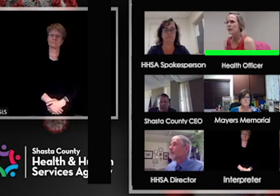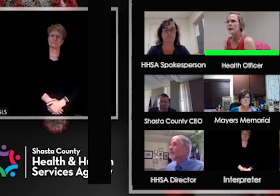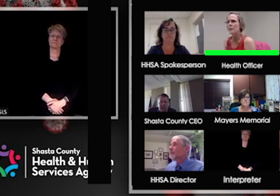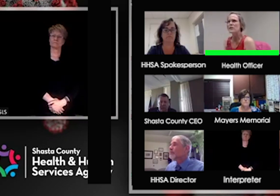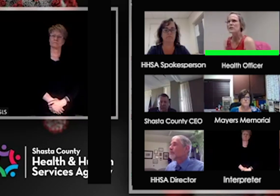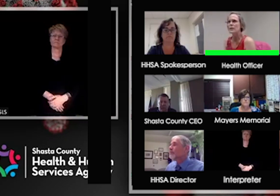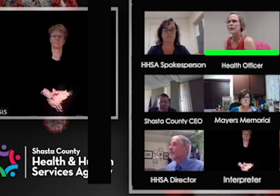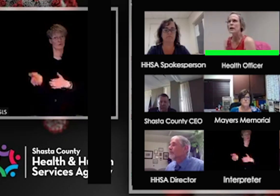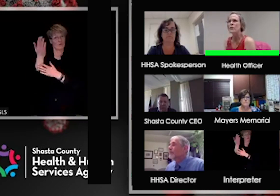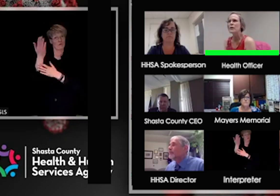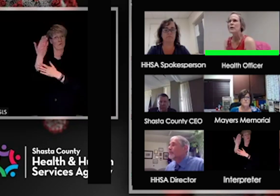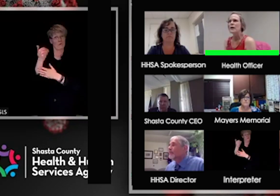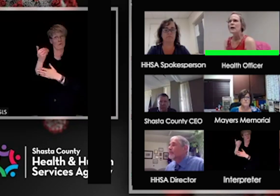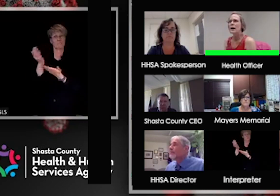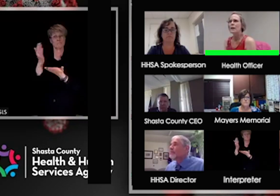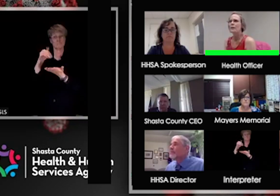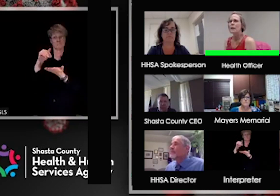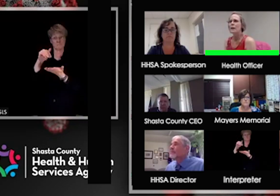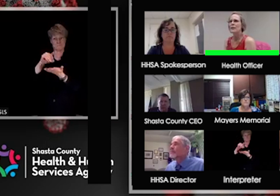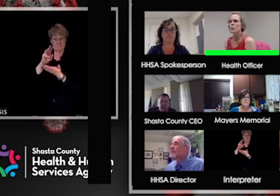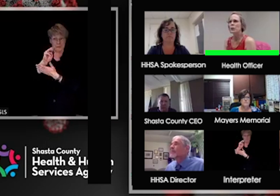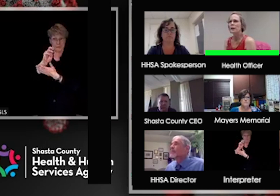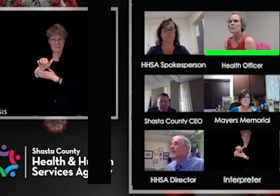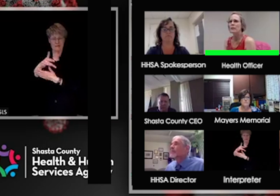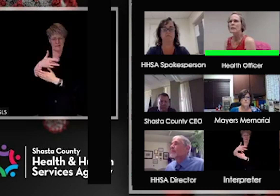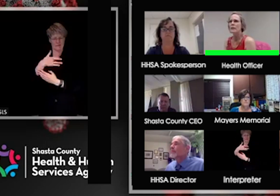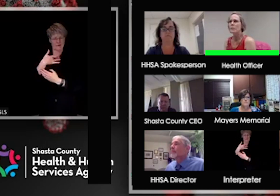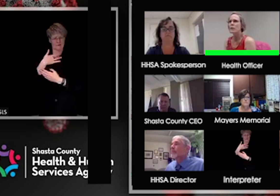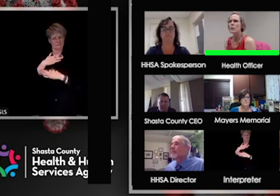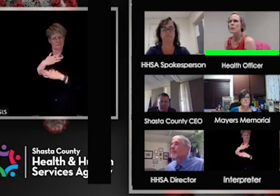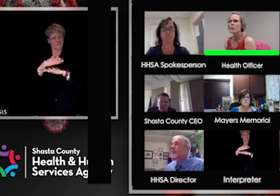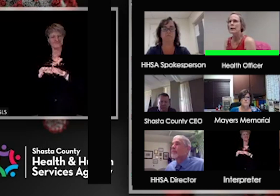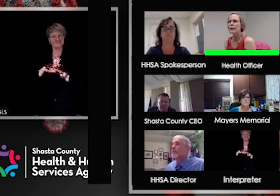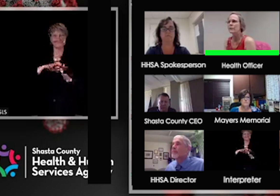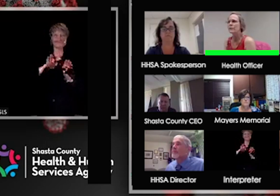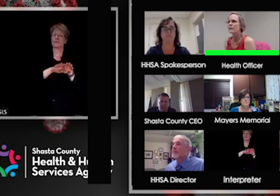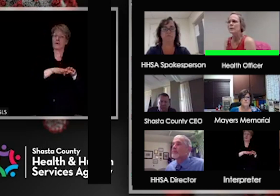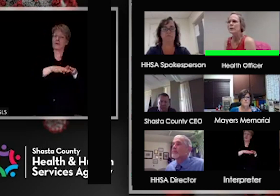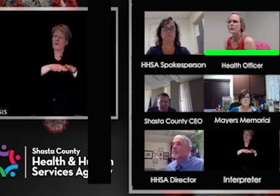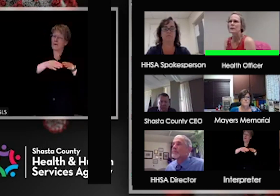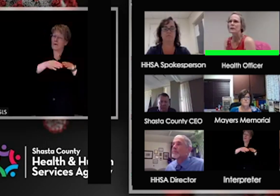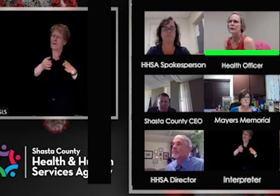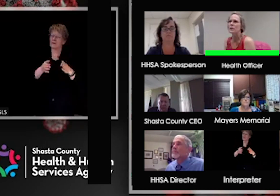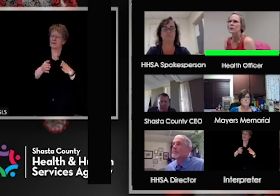opening up and so, now, it’s really more important than ever that we all be really